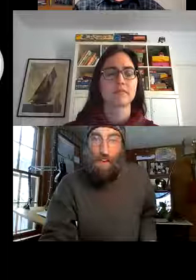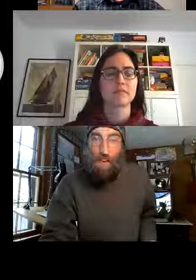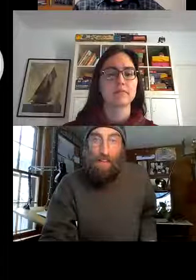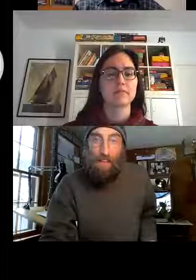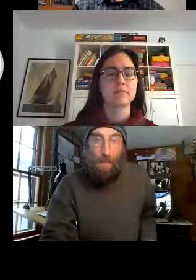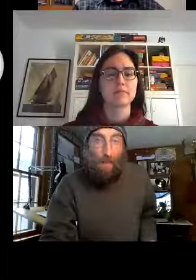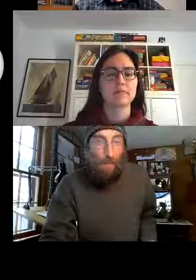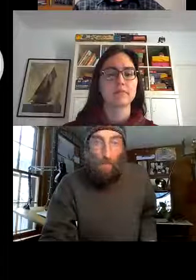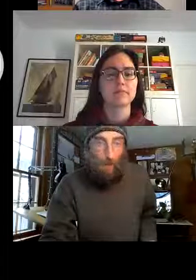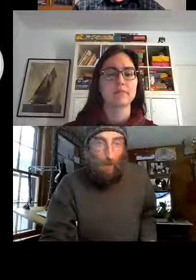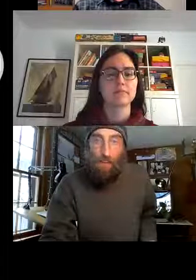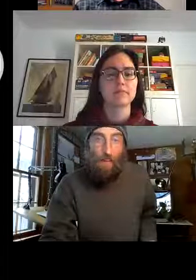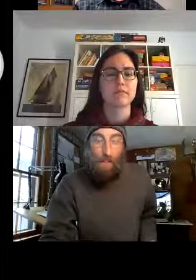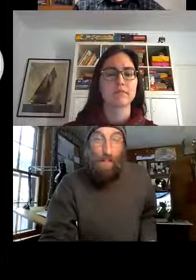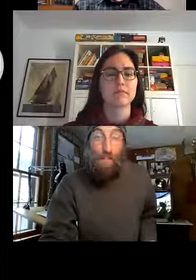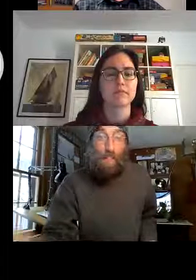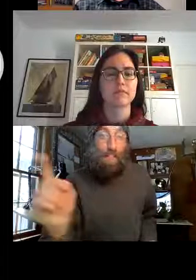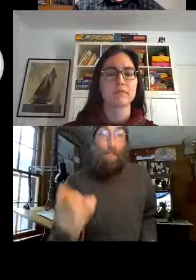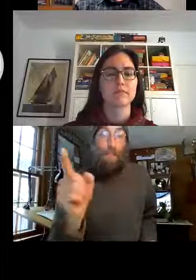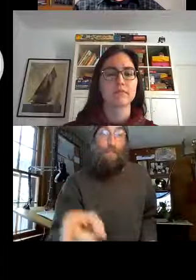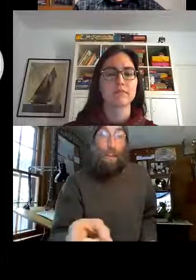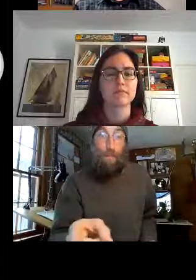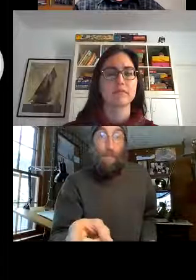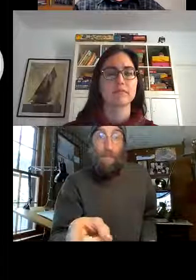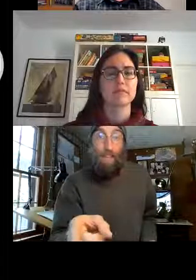and they set them up, and bring the-- they they live with their families.